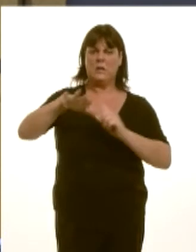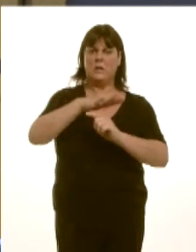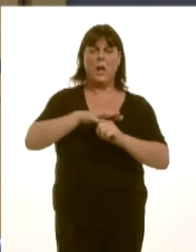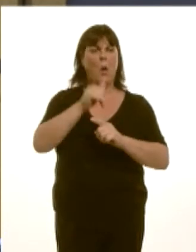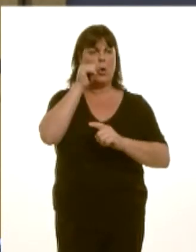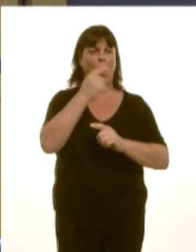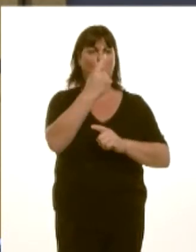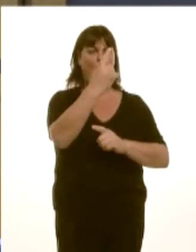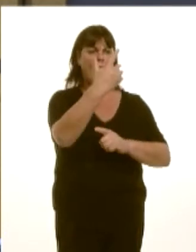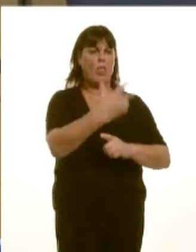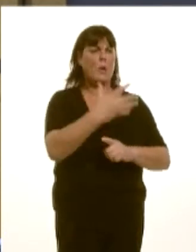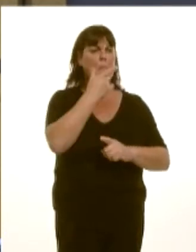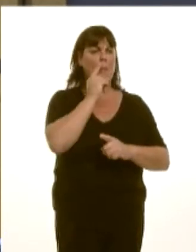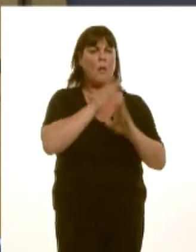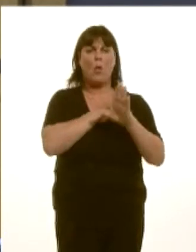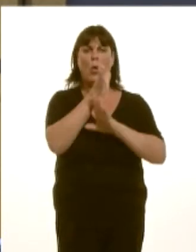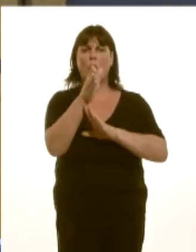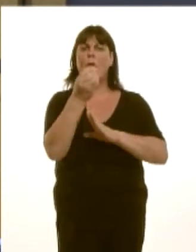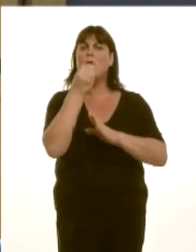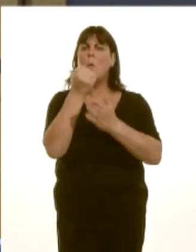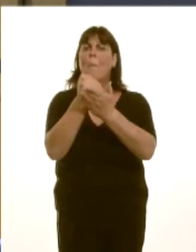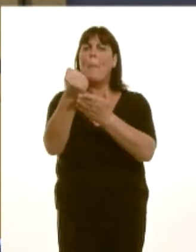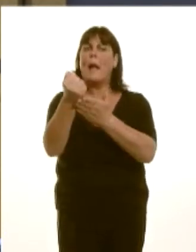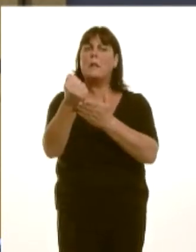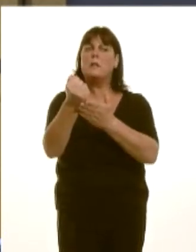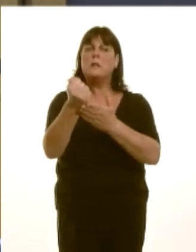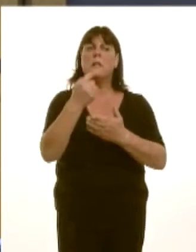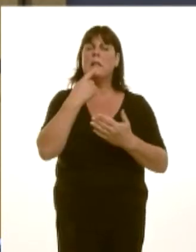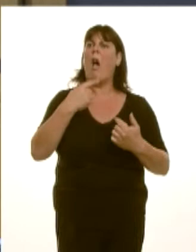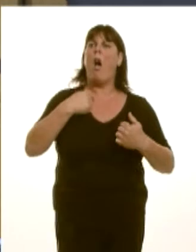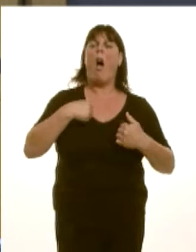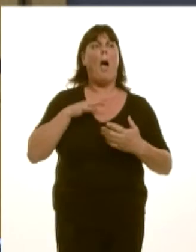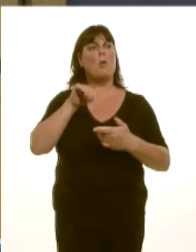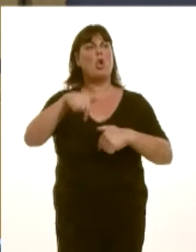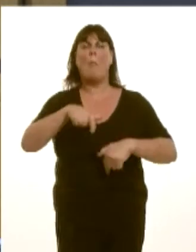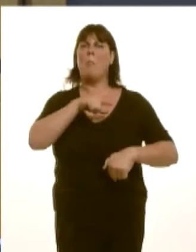of people using food banks already cite benefit delays as the reason for their referral.